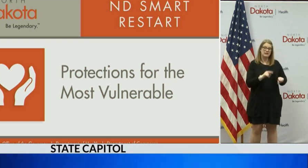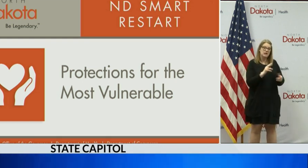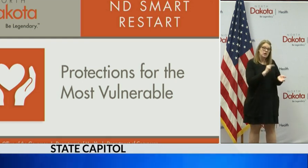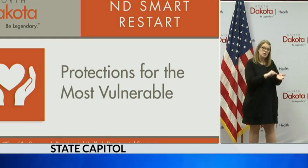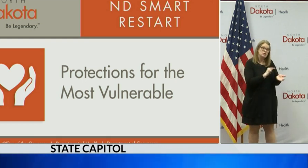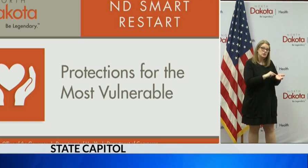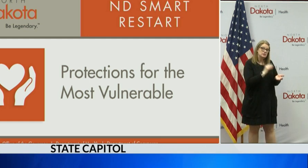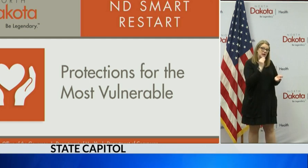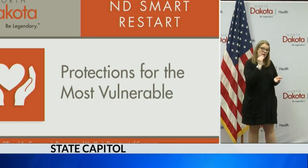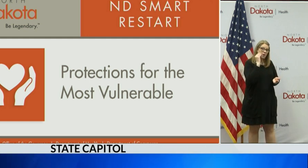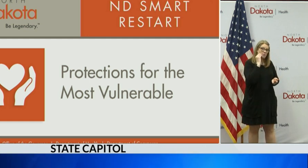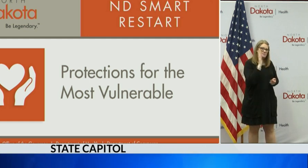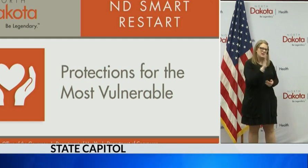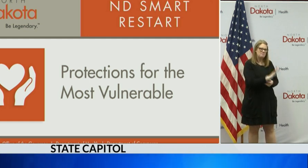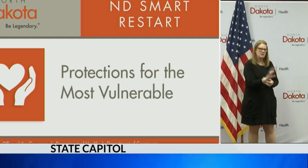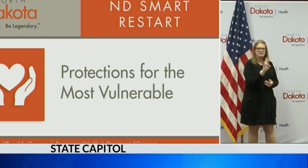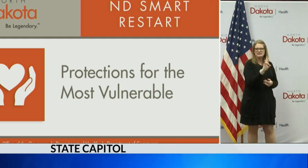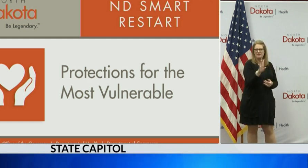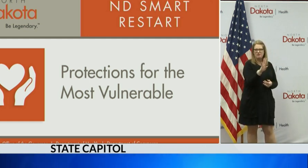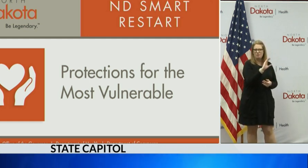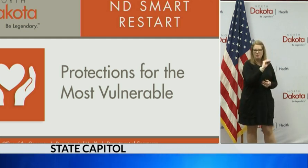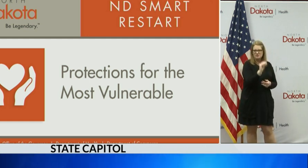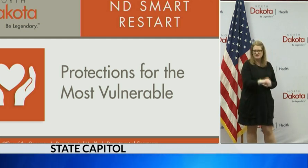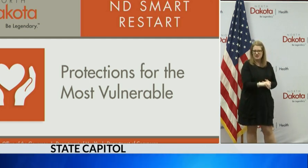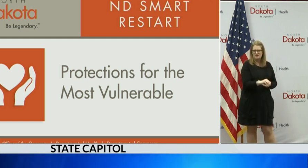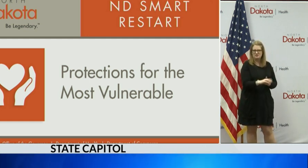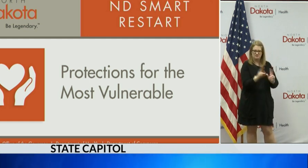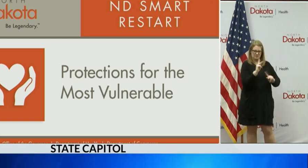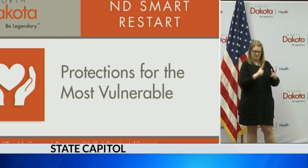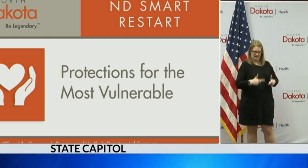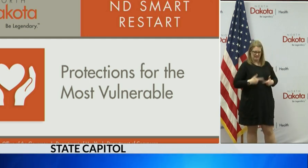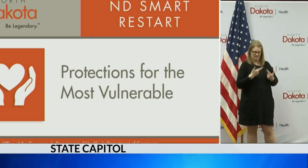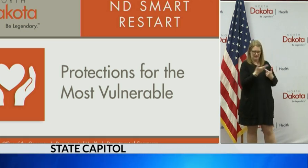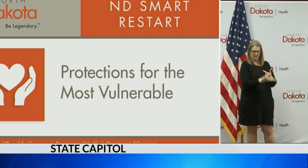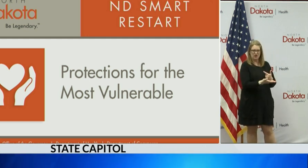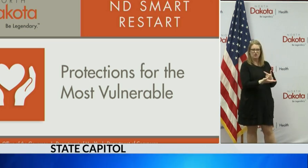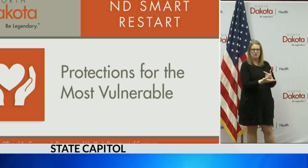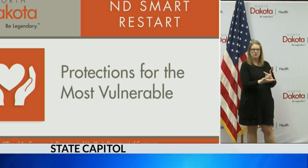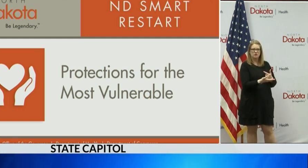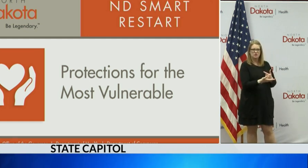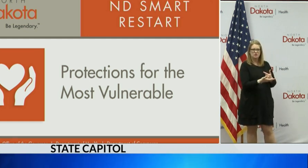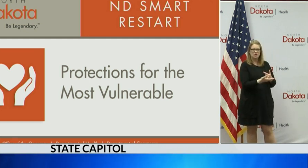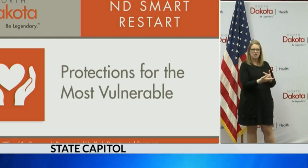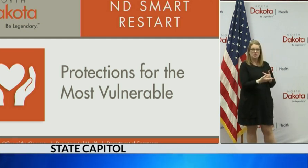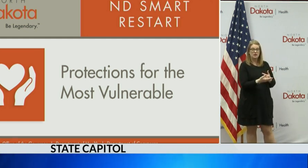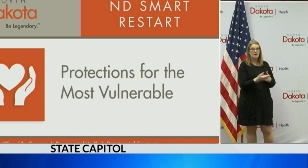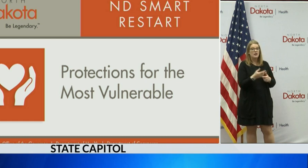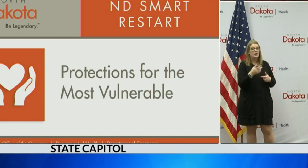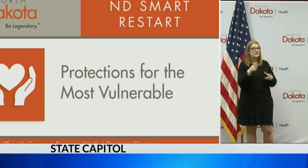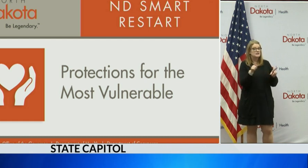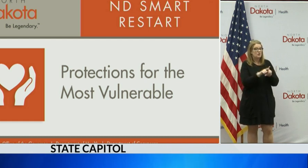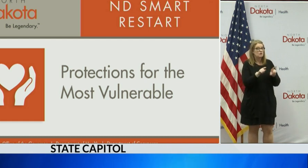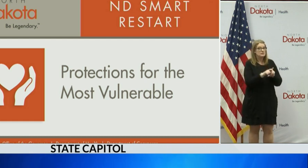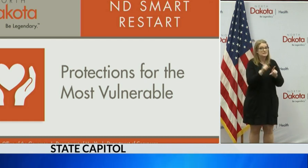ACROSS THE SYSTEM. AS THE GOVERNOR SAID MULTIPLE TIMES THE CAPACITY OF OUR HEALTHCARE SYSTEM ON THE ACUTE-CARE SIDE WE HAVE PLENTY OF CAPACITY AND WE ARE READY FOR WHATEVER SEARCH COMES.